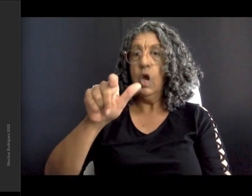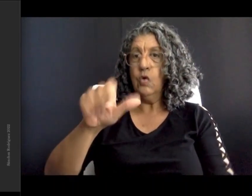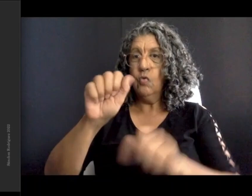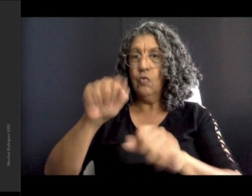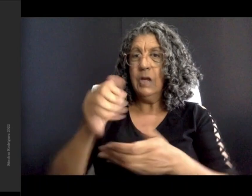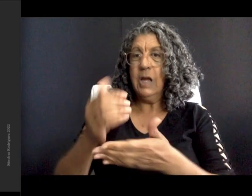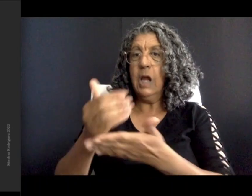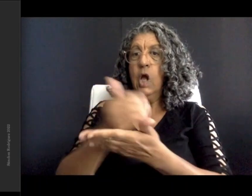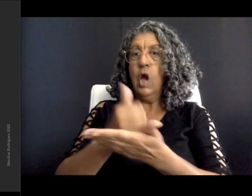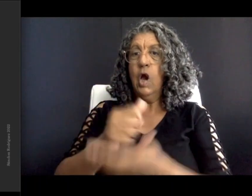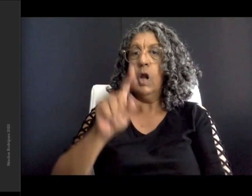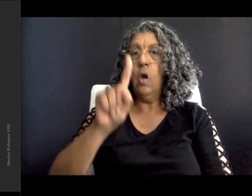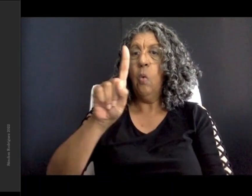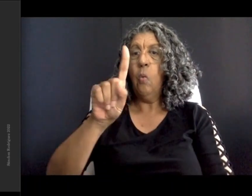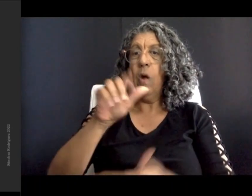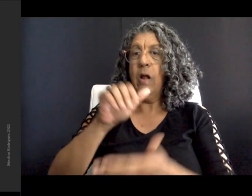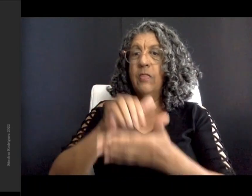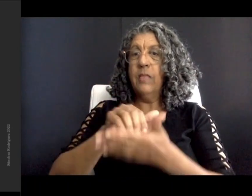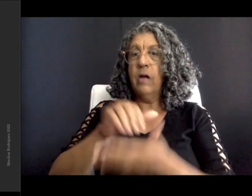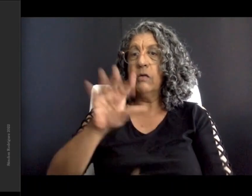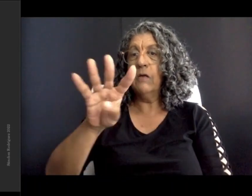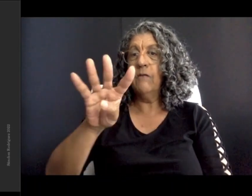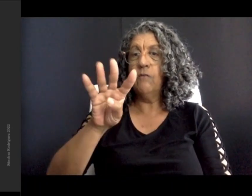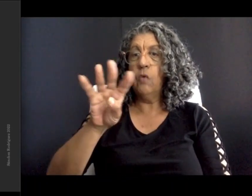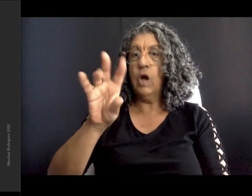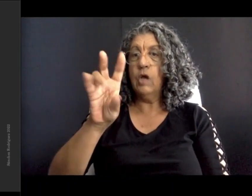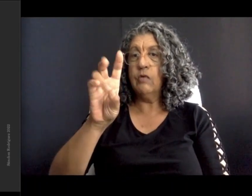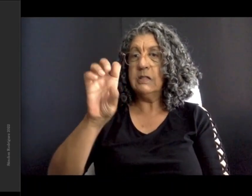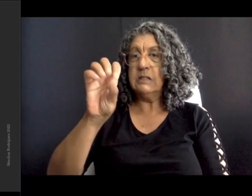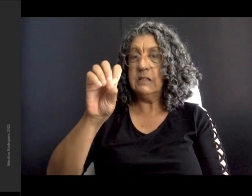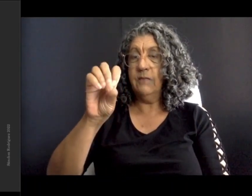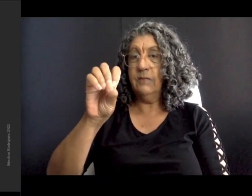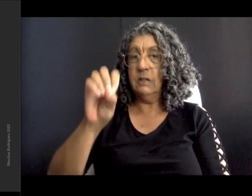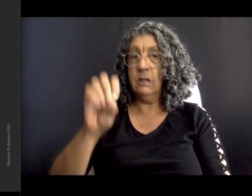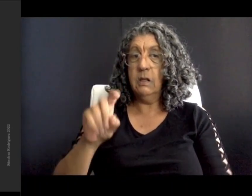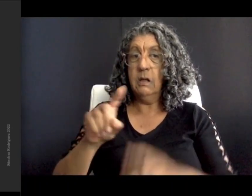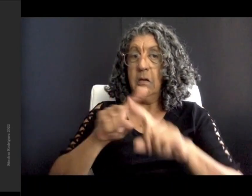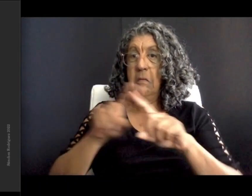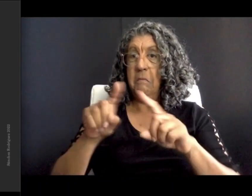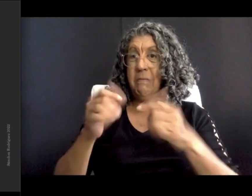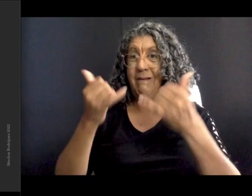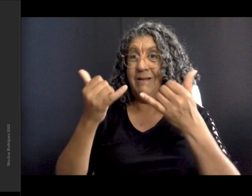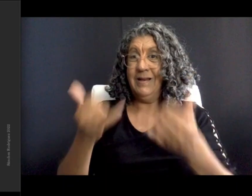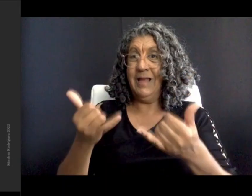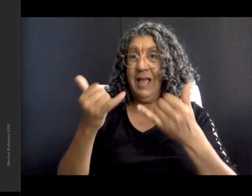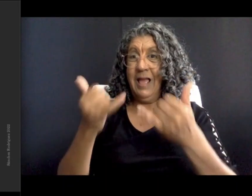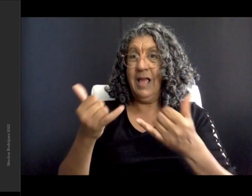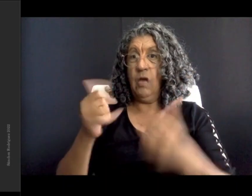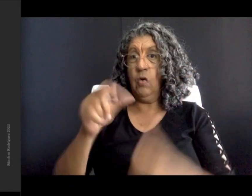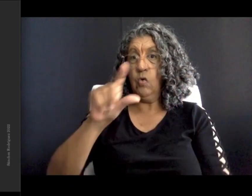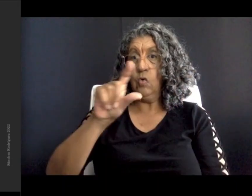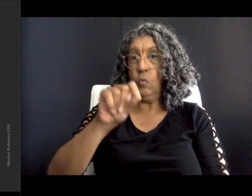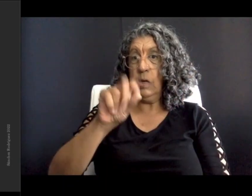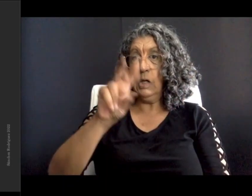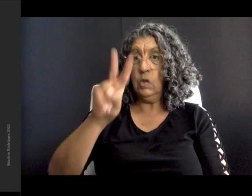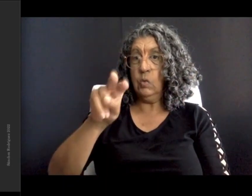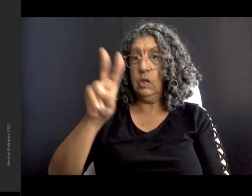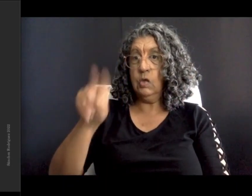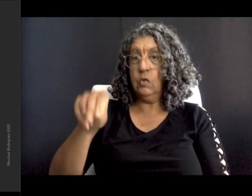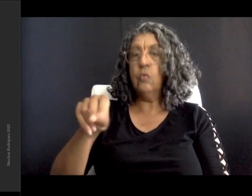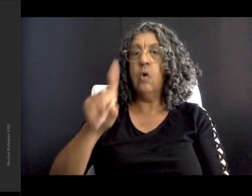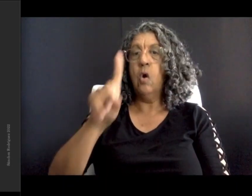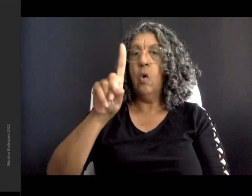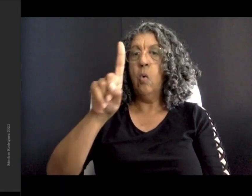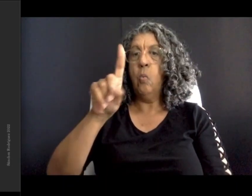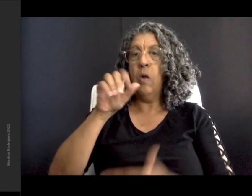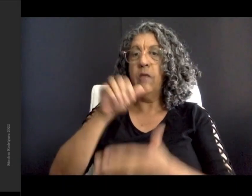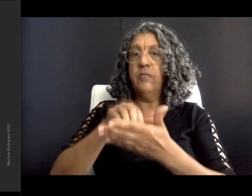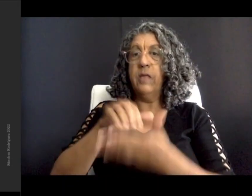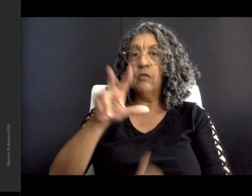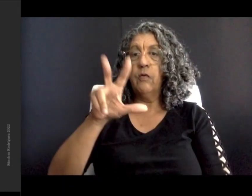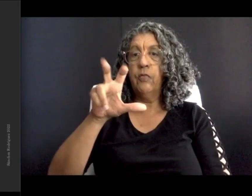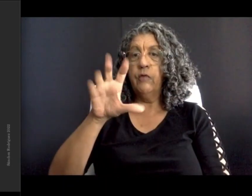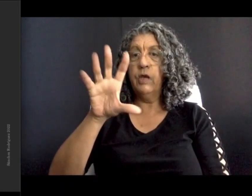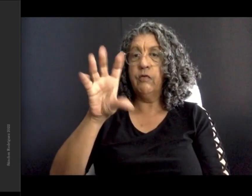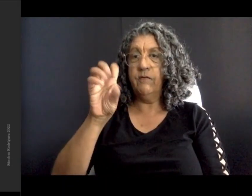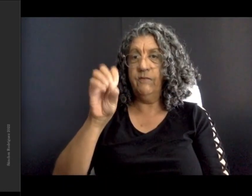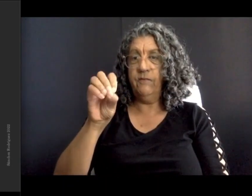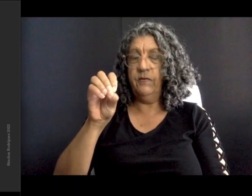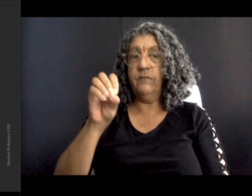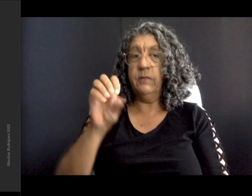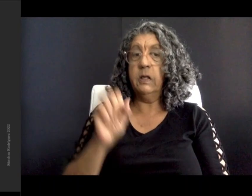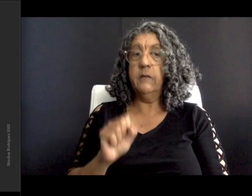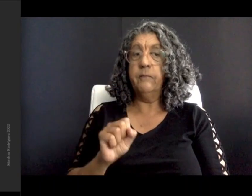you can earn $1,470. but now in 2022, it's $1,350.